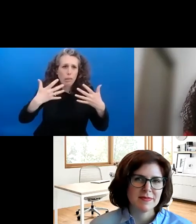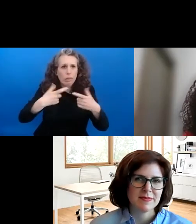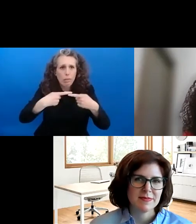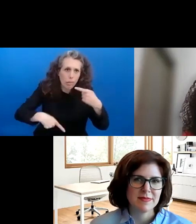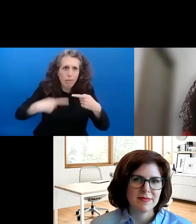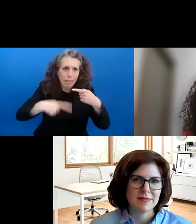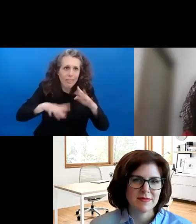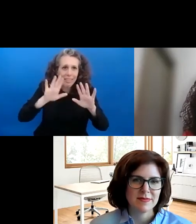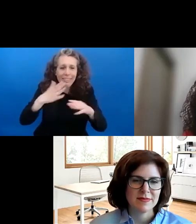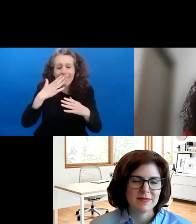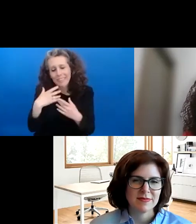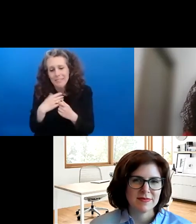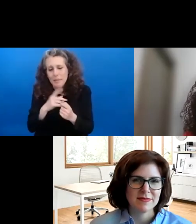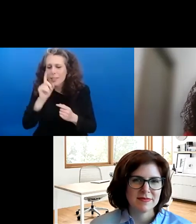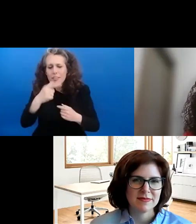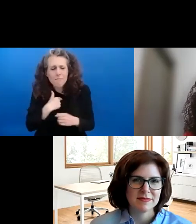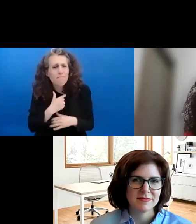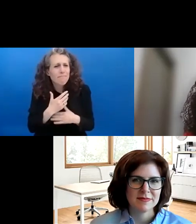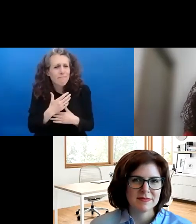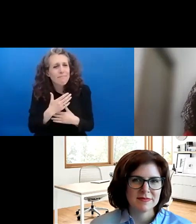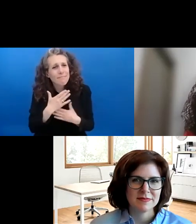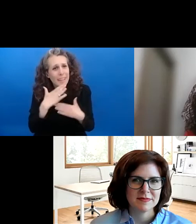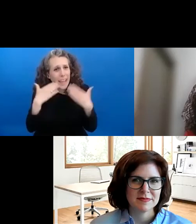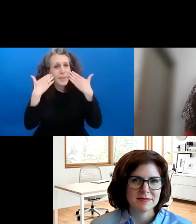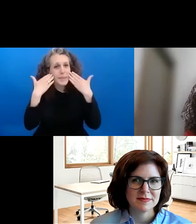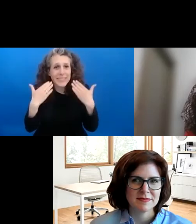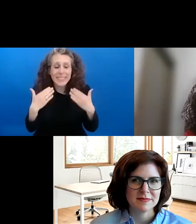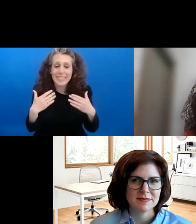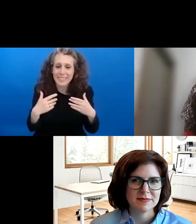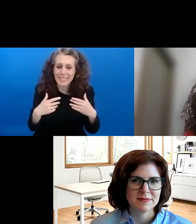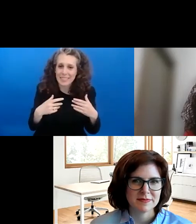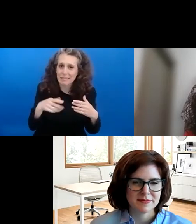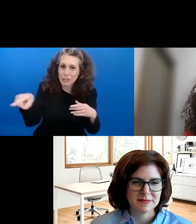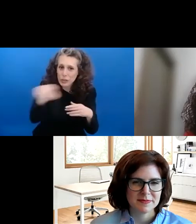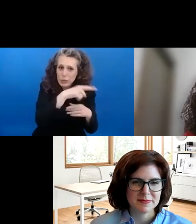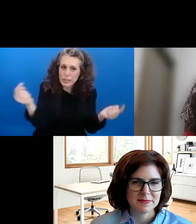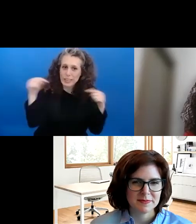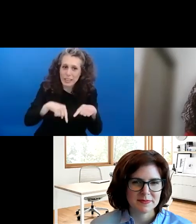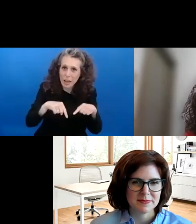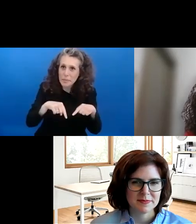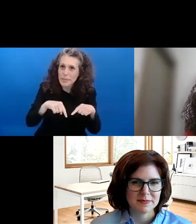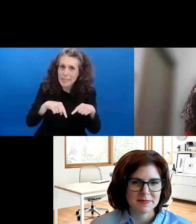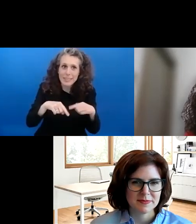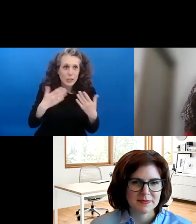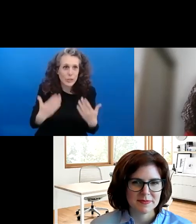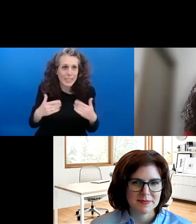it's great pleasure to have you all here par attending with us this uh webinar uh we have